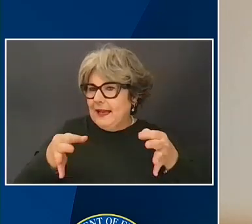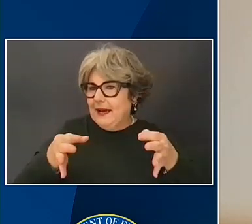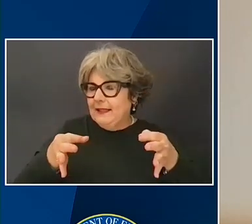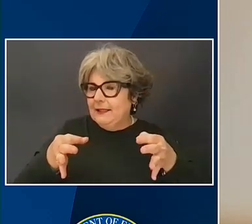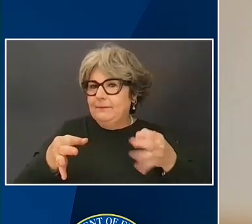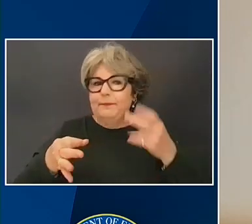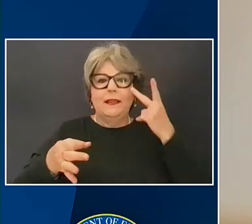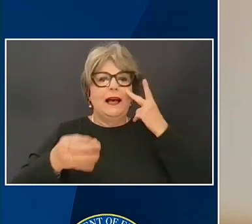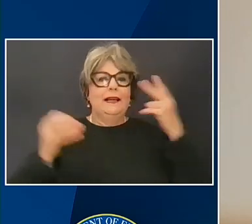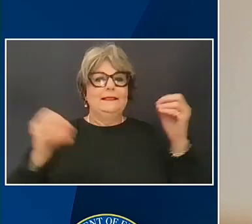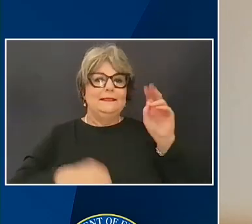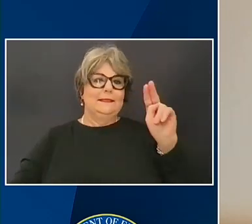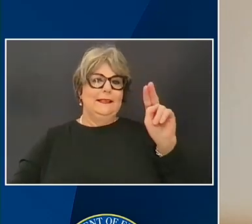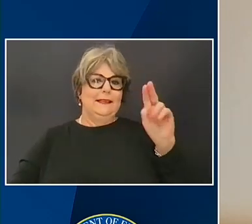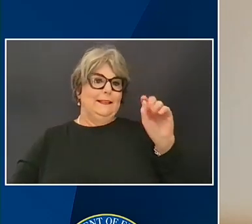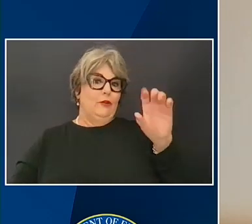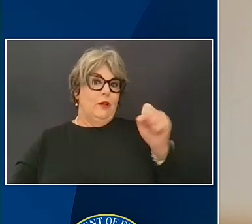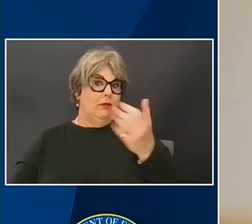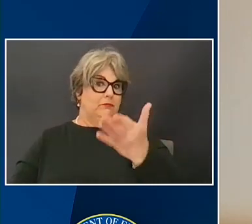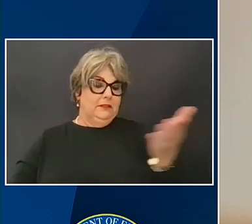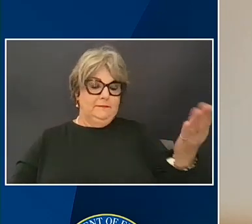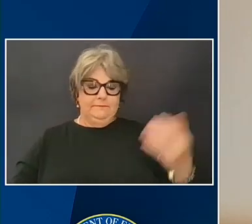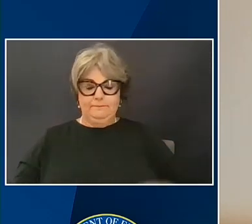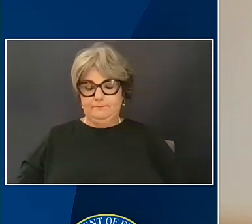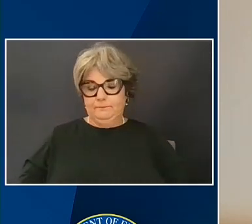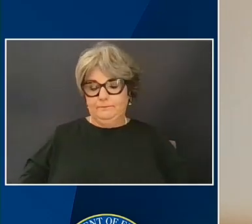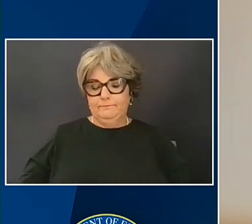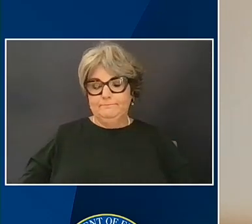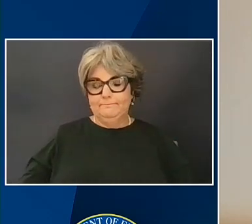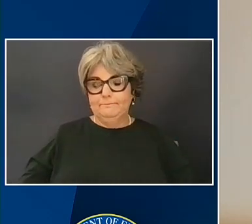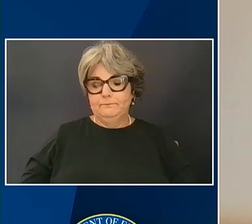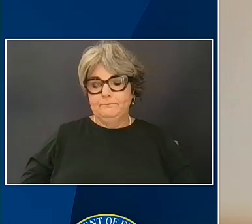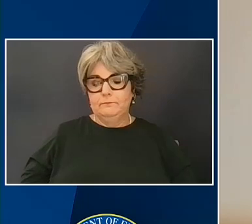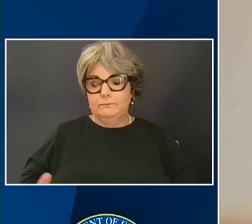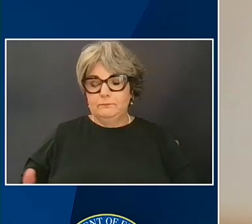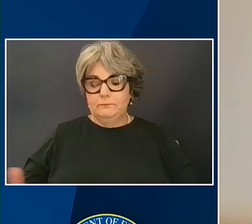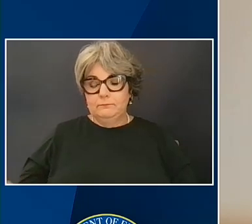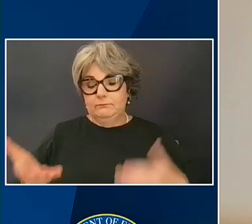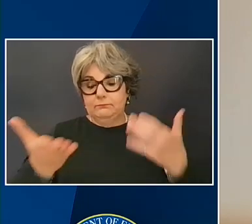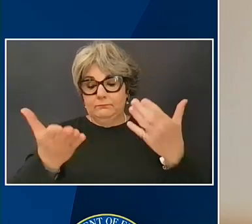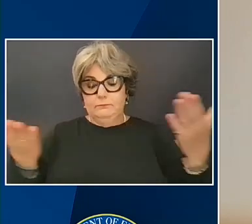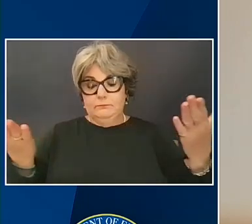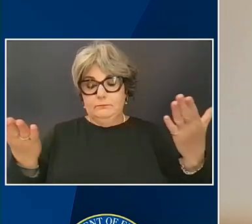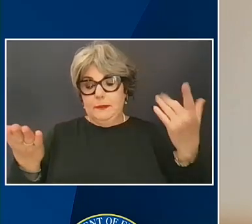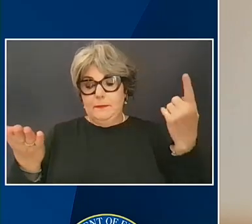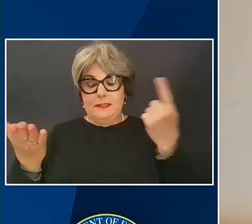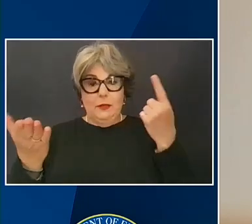here about that. So if that's something Dave, you can clarify. I'd appreciate it. Thank you.